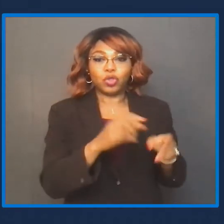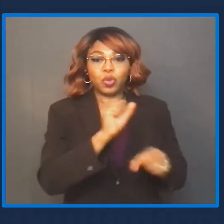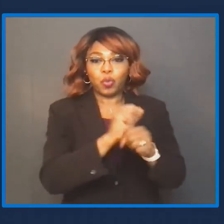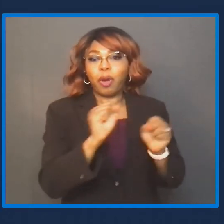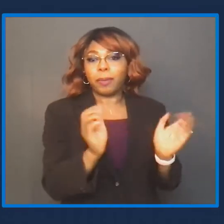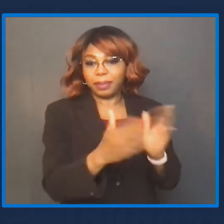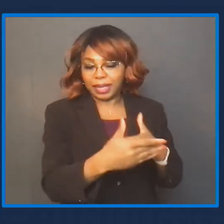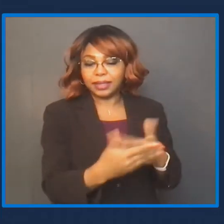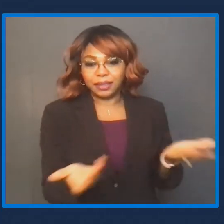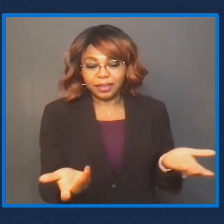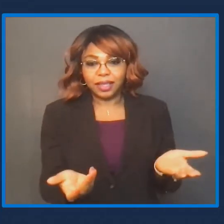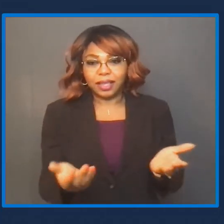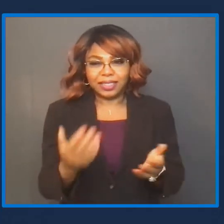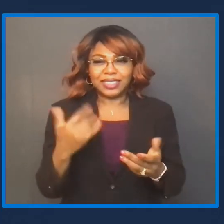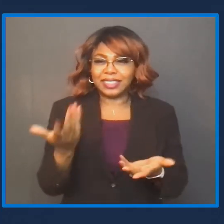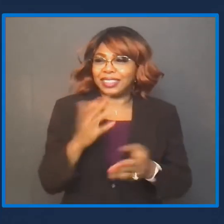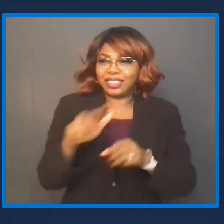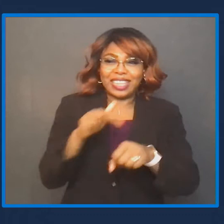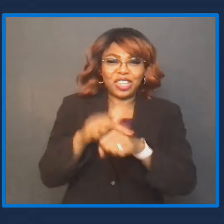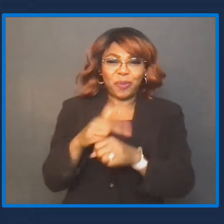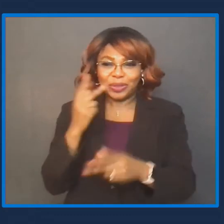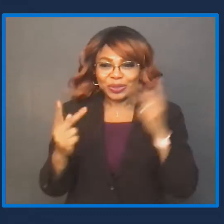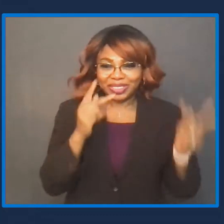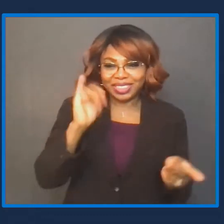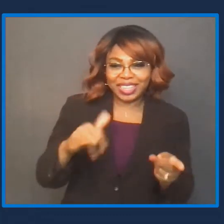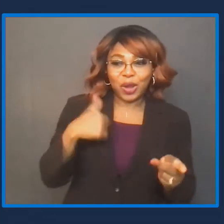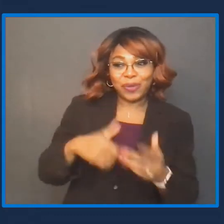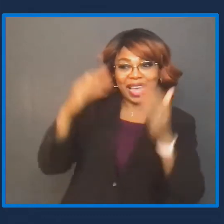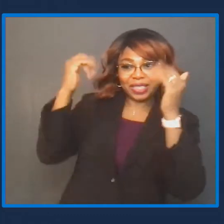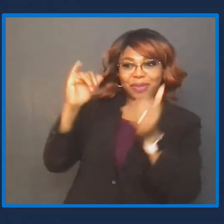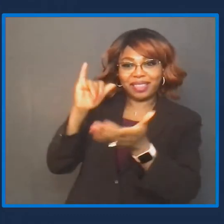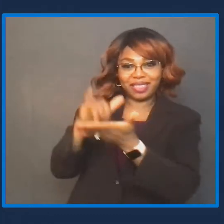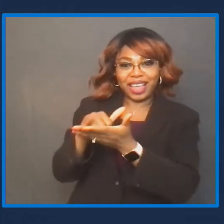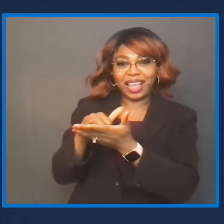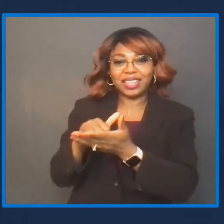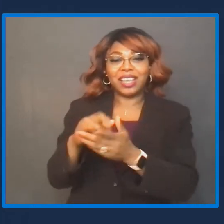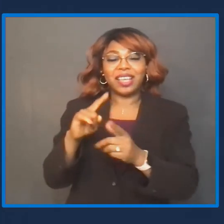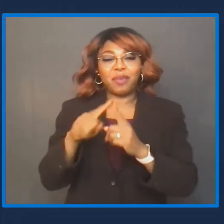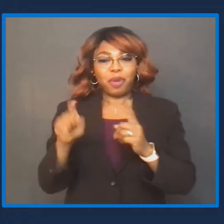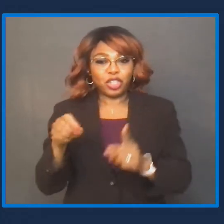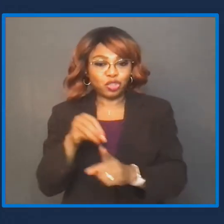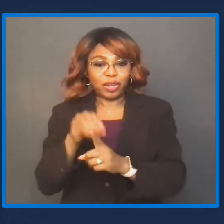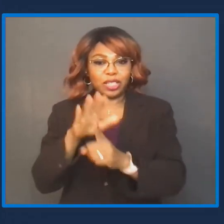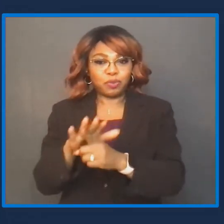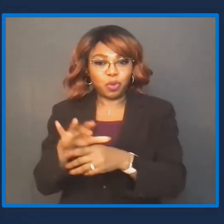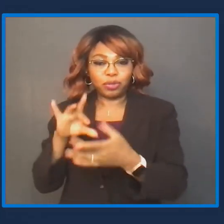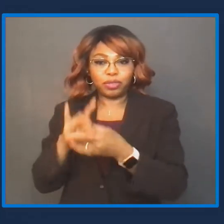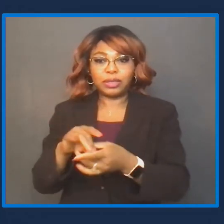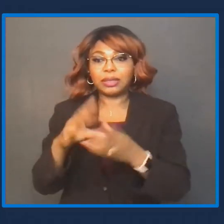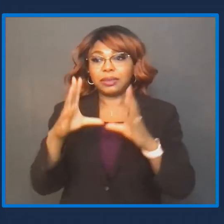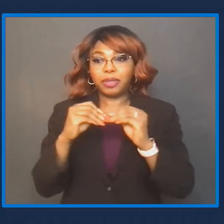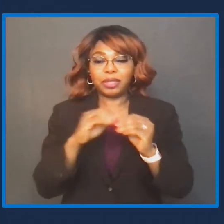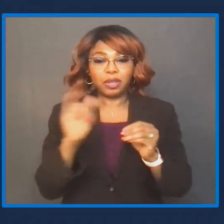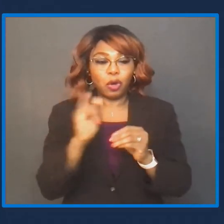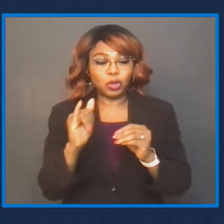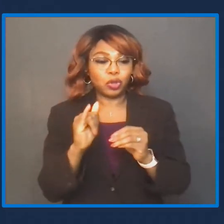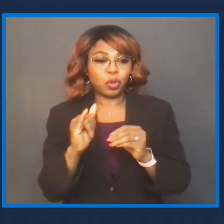You know it's like we expect that to be some accommodation in some of those meetings, as much as we would expect some of those accommodations to be in events.